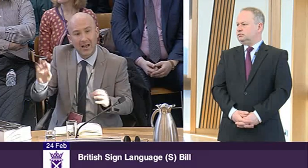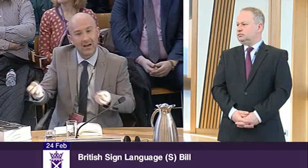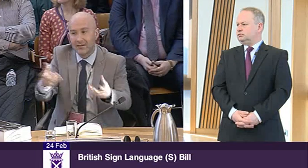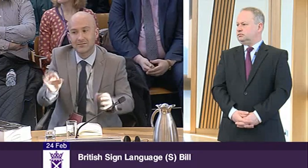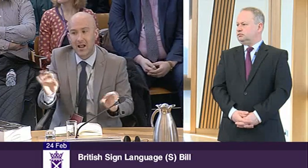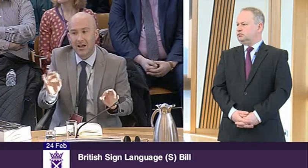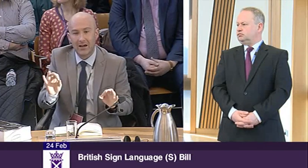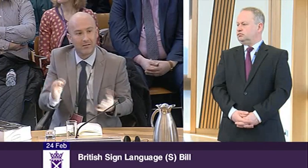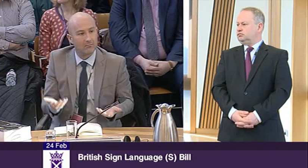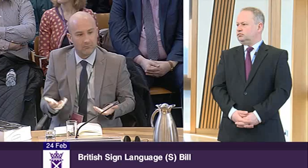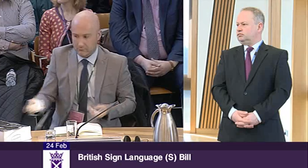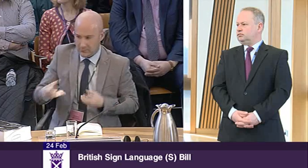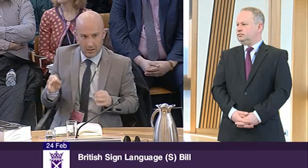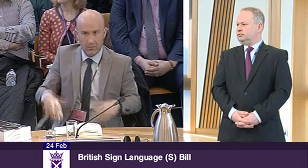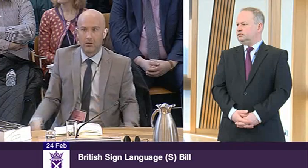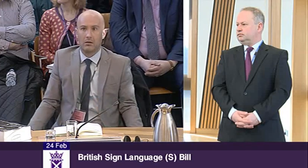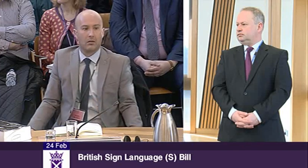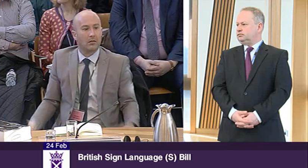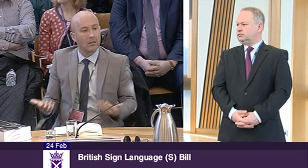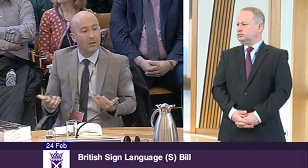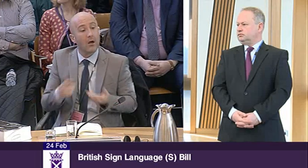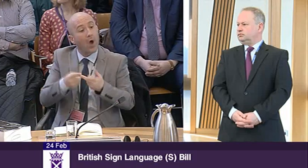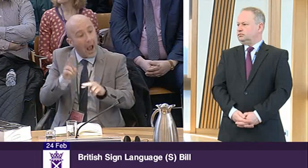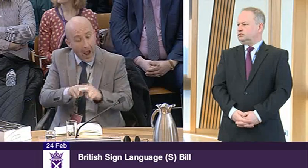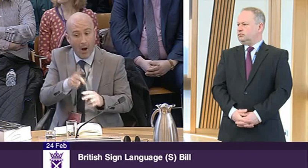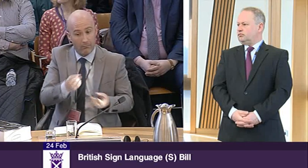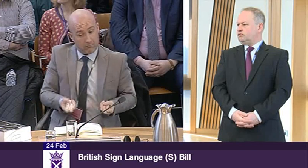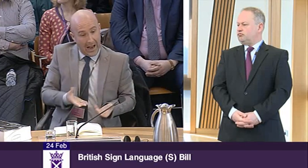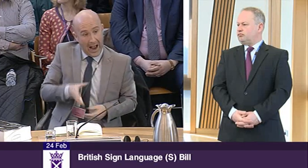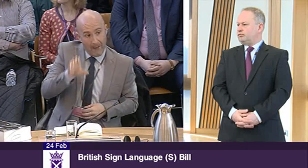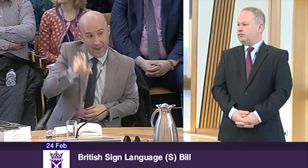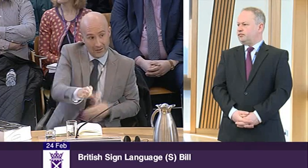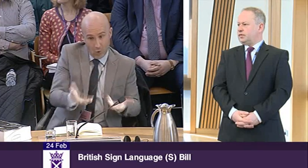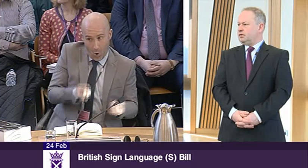example, mental health services and education.